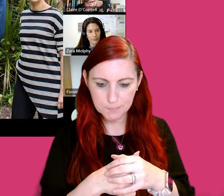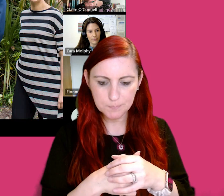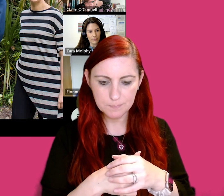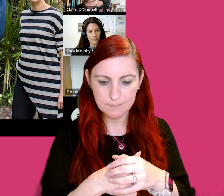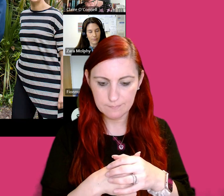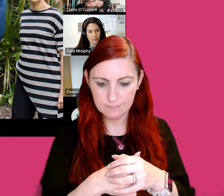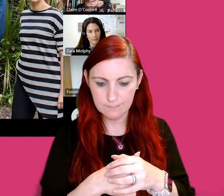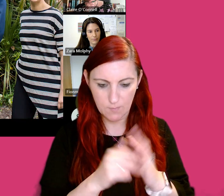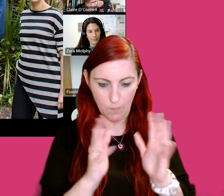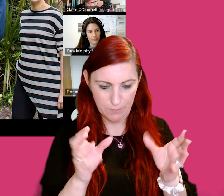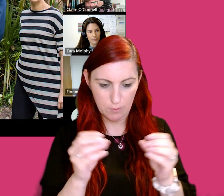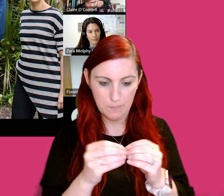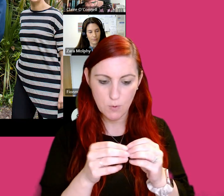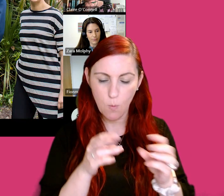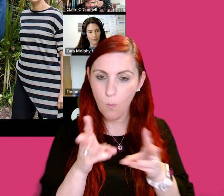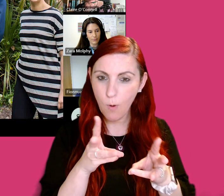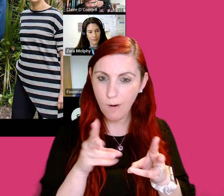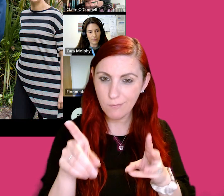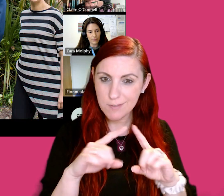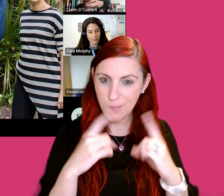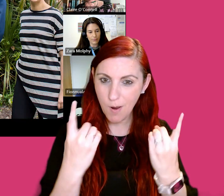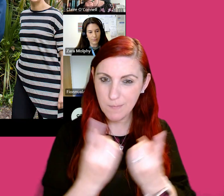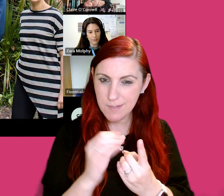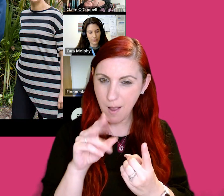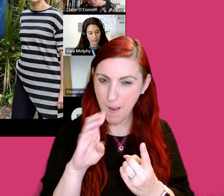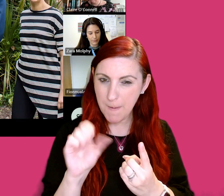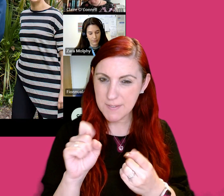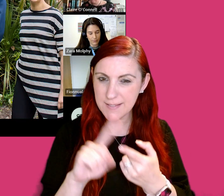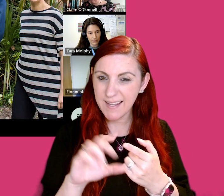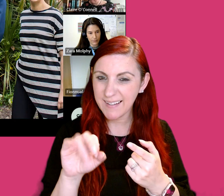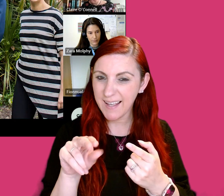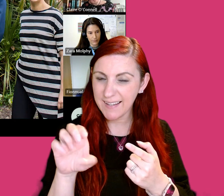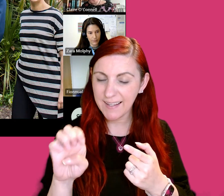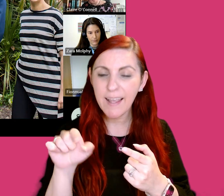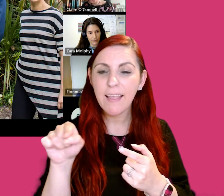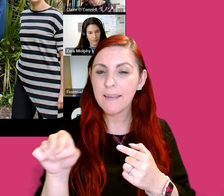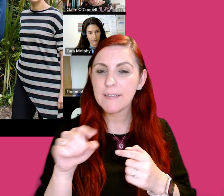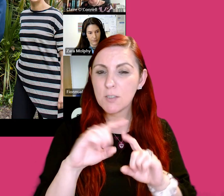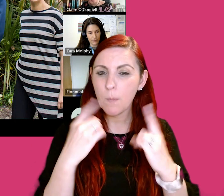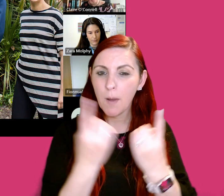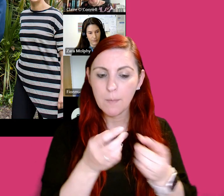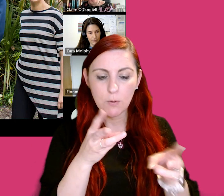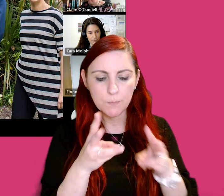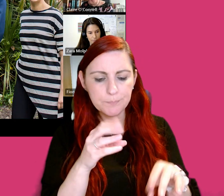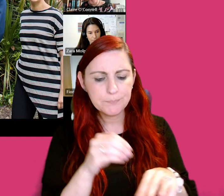the Department of obstetric and gy ology and the department has been working on uh communication